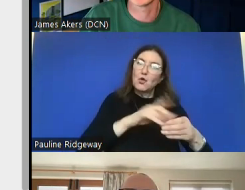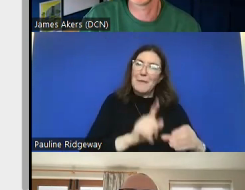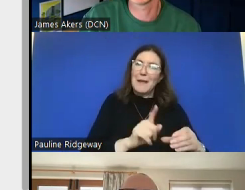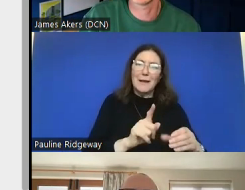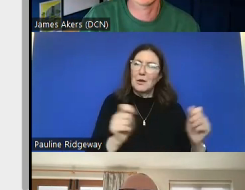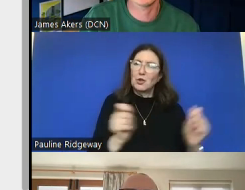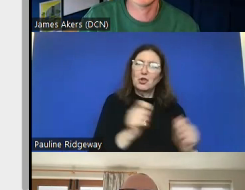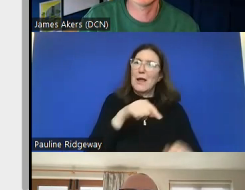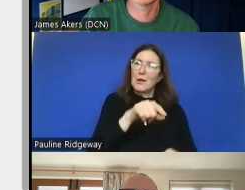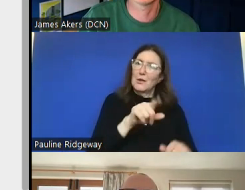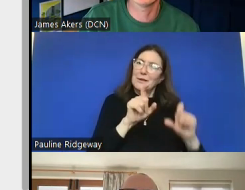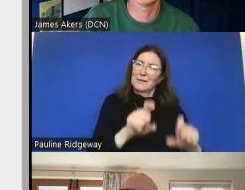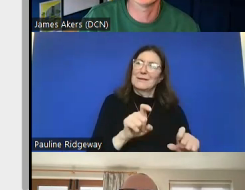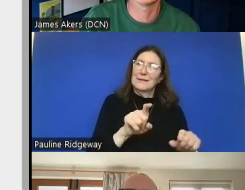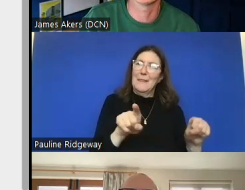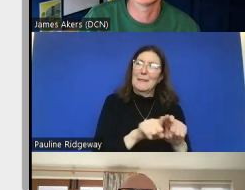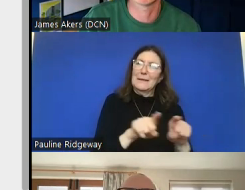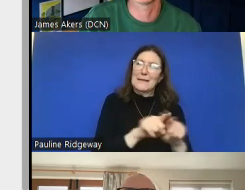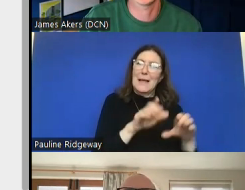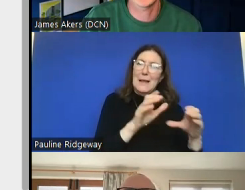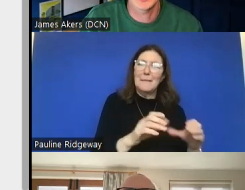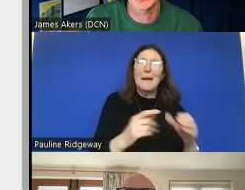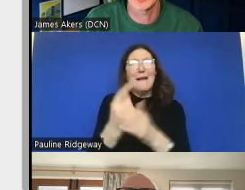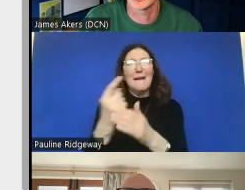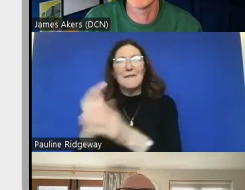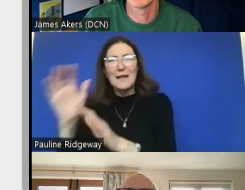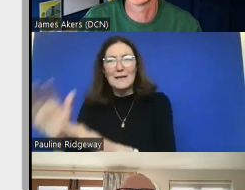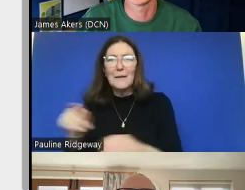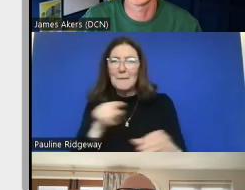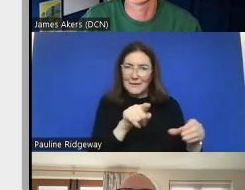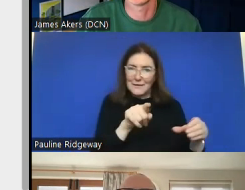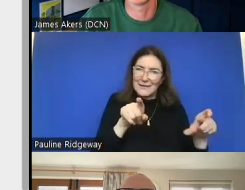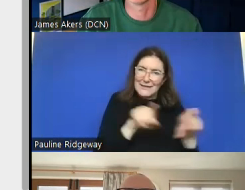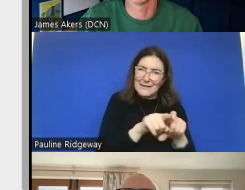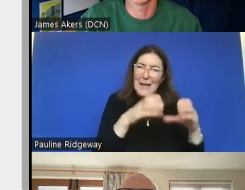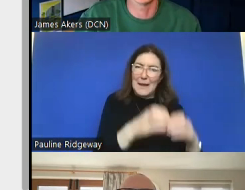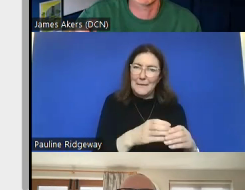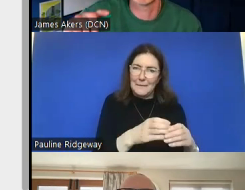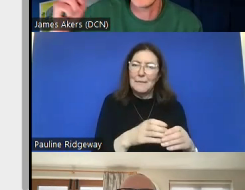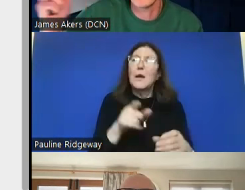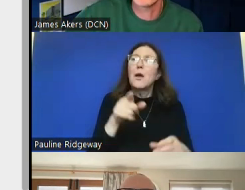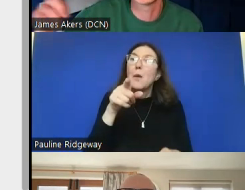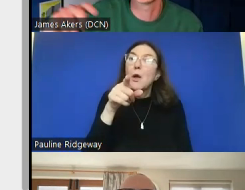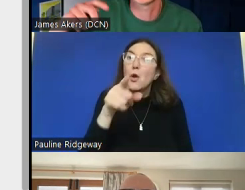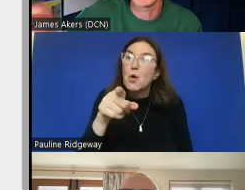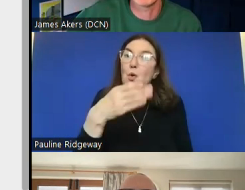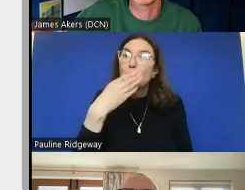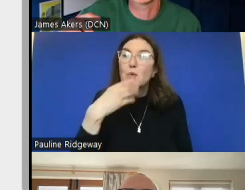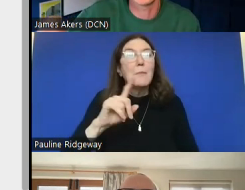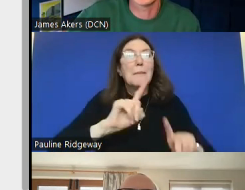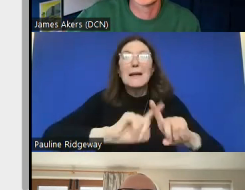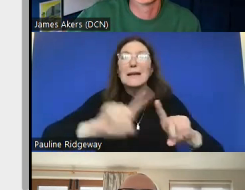If you're using different ticketing systems or different venues that you're sending people to,